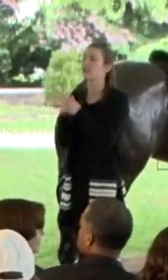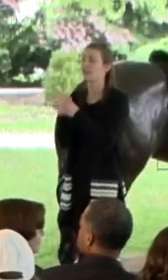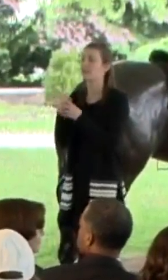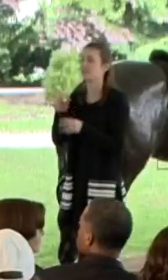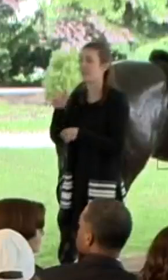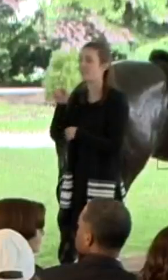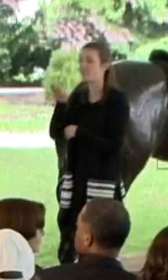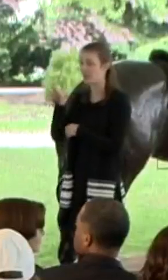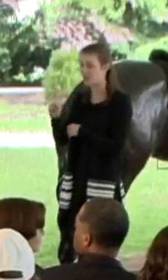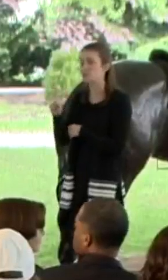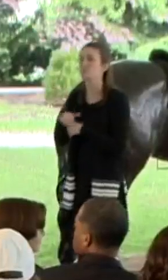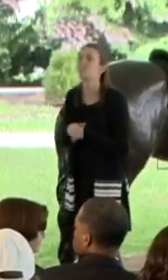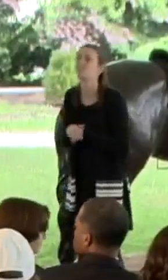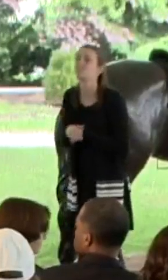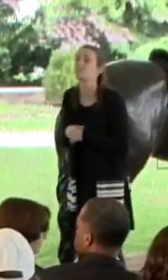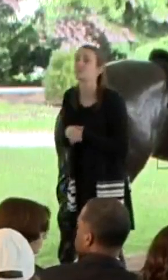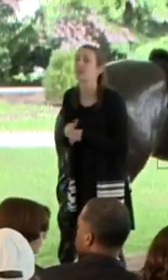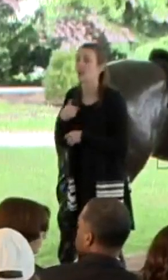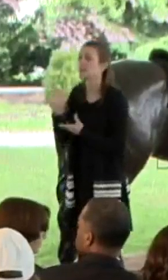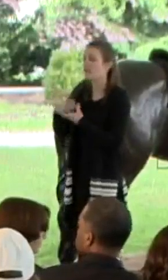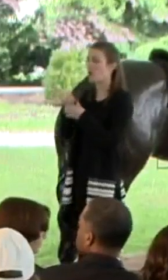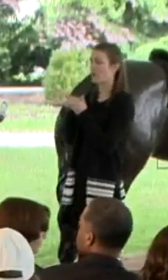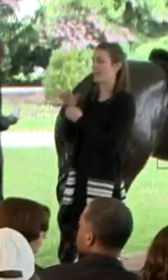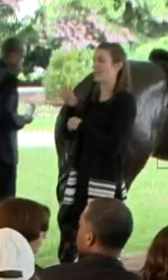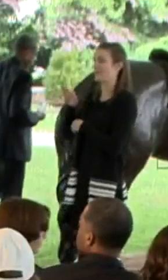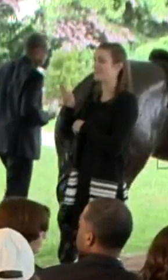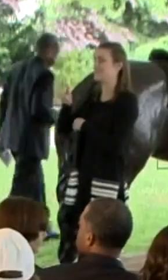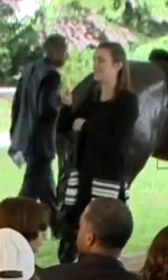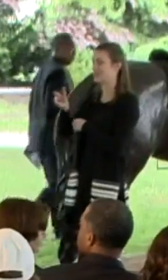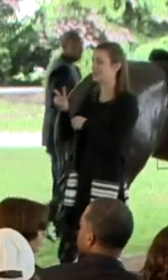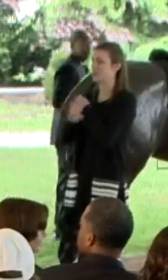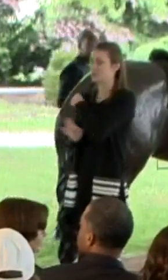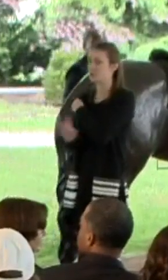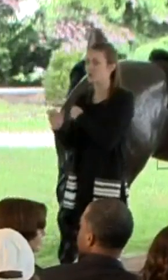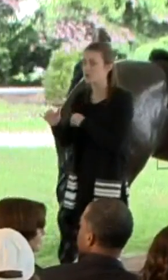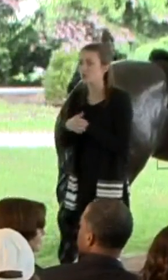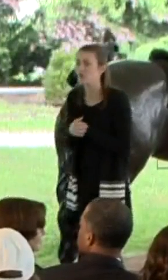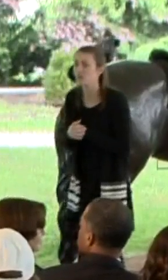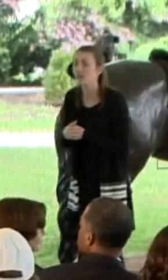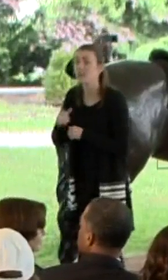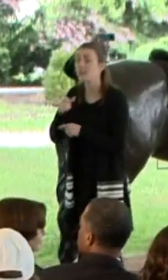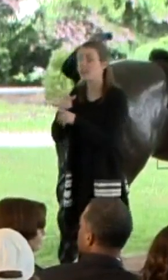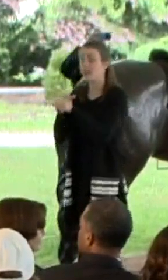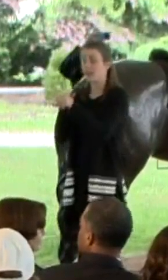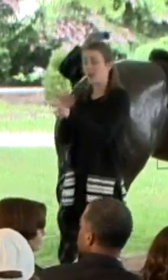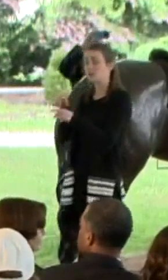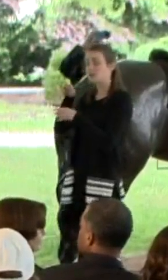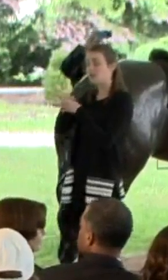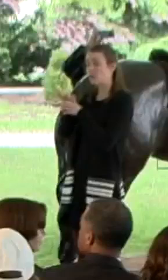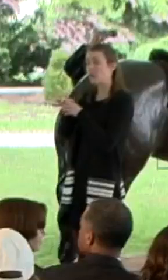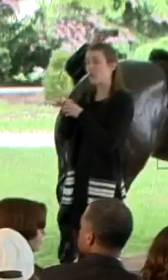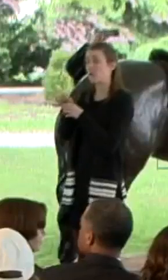YOUR MIC. PROFESSOR OF THE D.C.